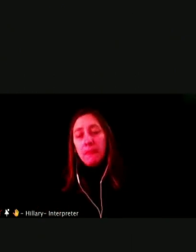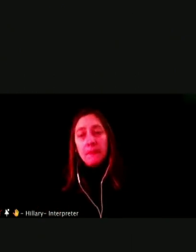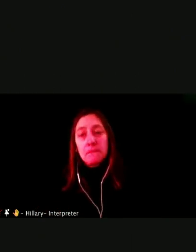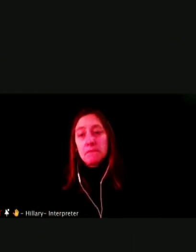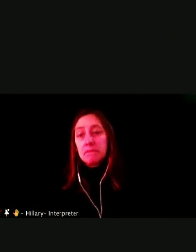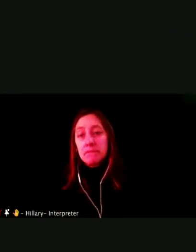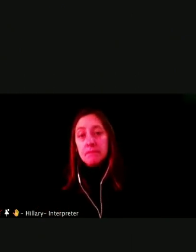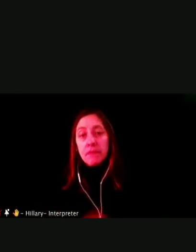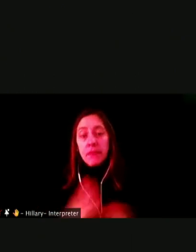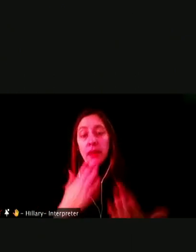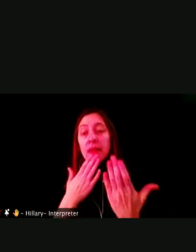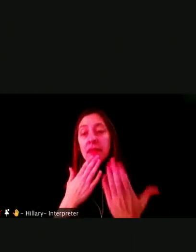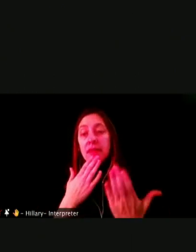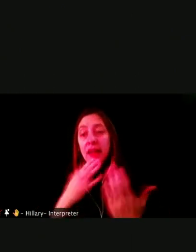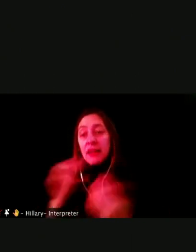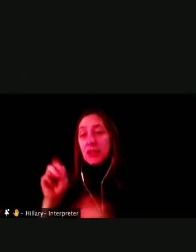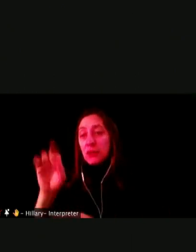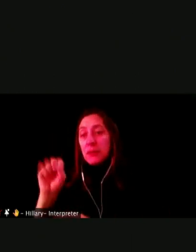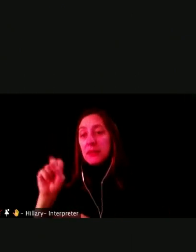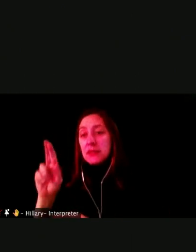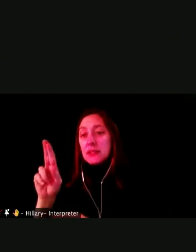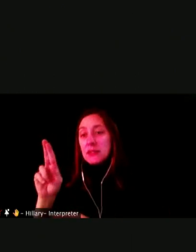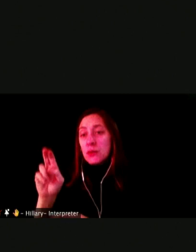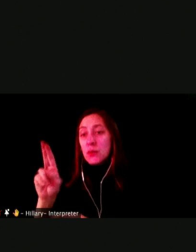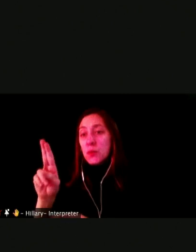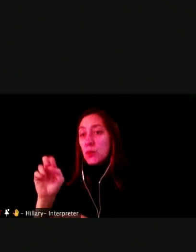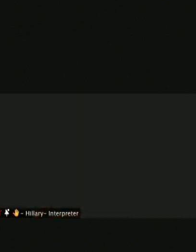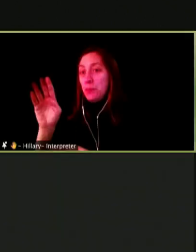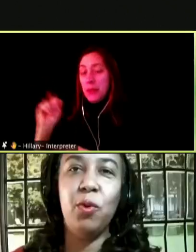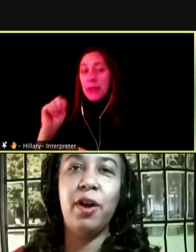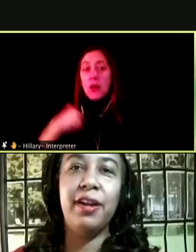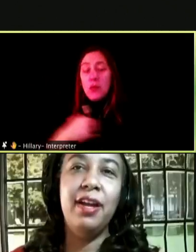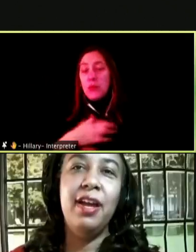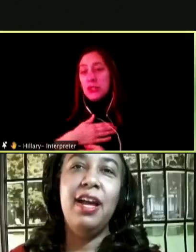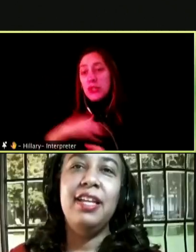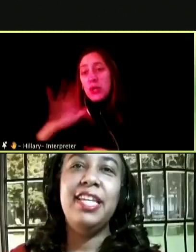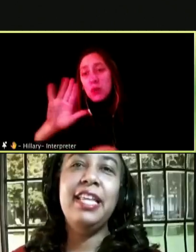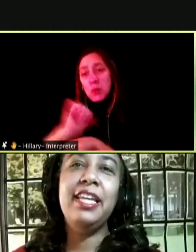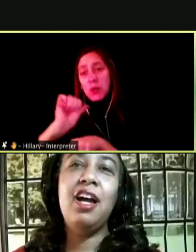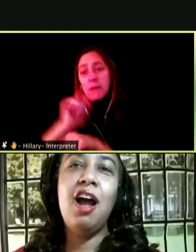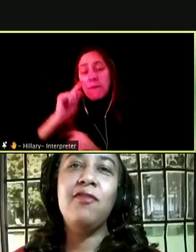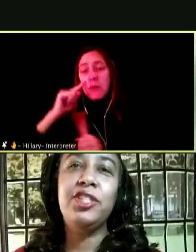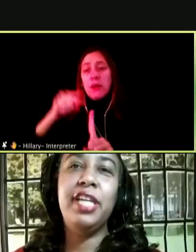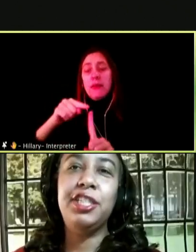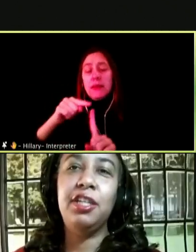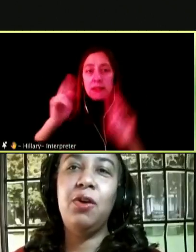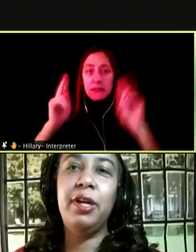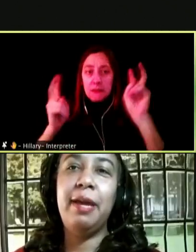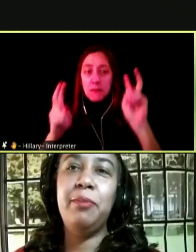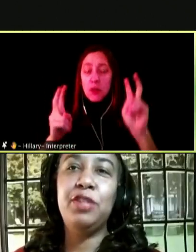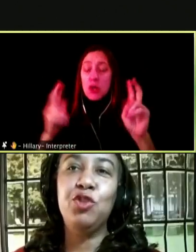THANK YOU MS. RUBIN. WE APPRECIATE YOUR CHARGE AND SUPPORT FOR THIS WORK. TO GET THE CONVERSATION GOING THAT MS.